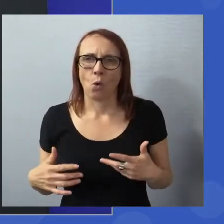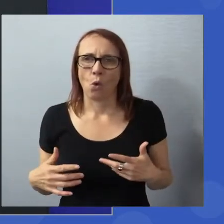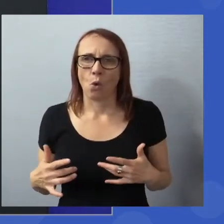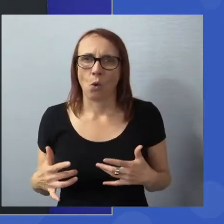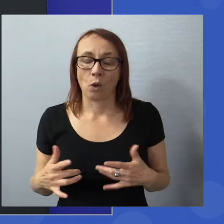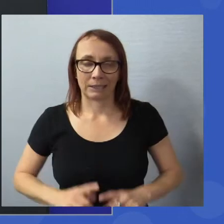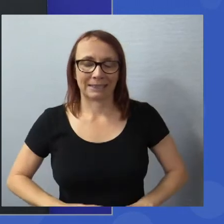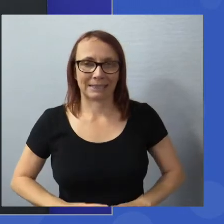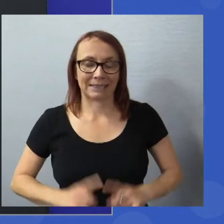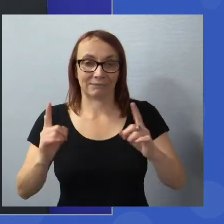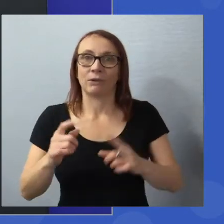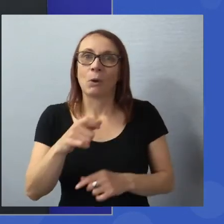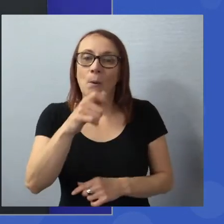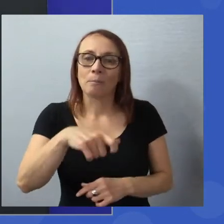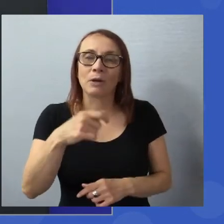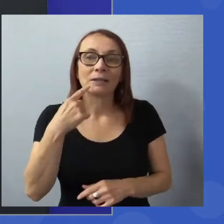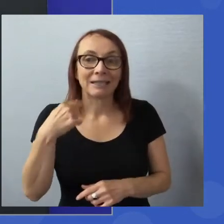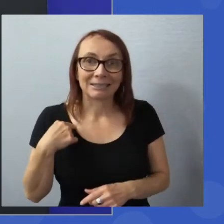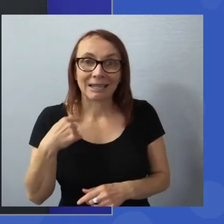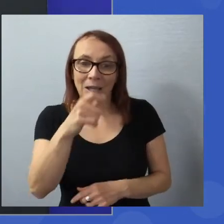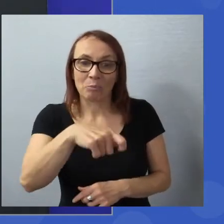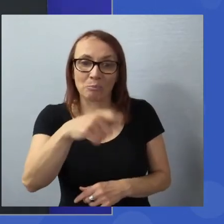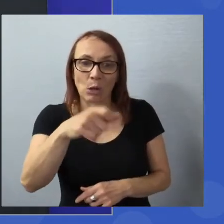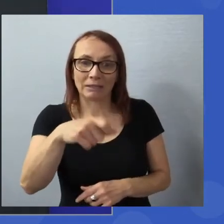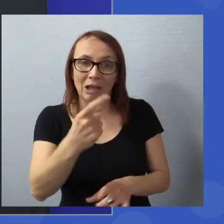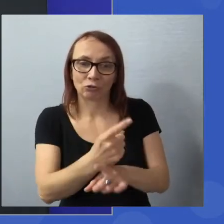differently the politicians spoke to you compared to how they speak through the